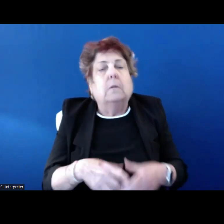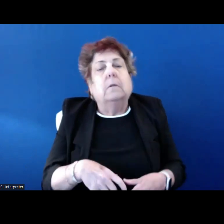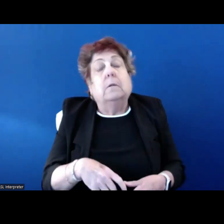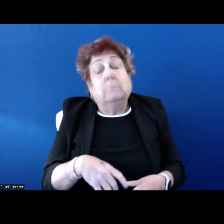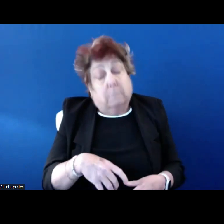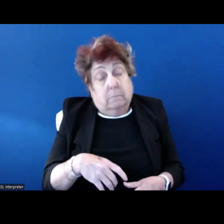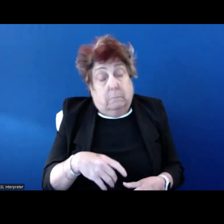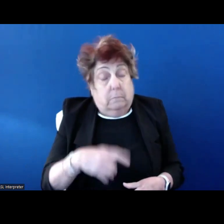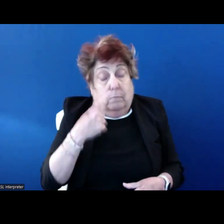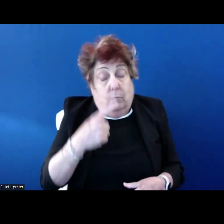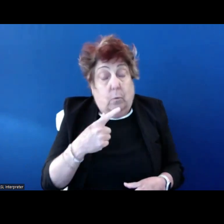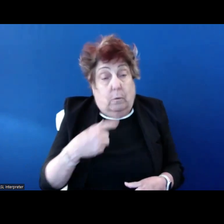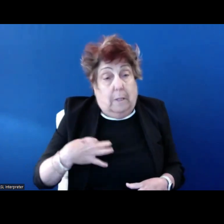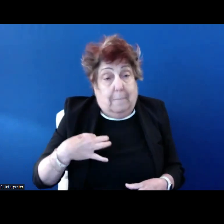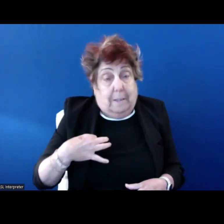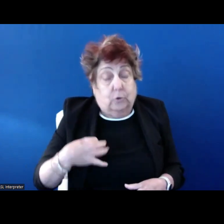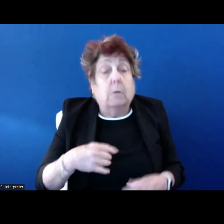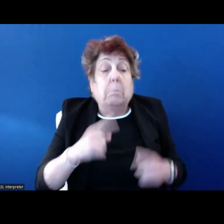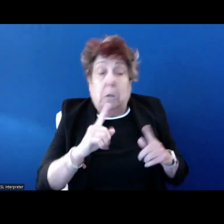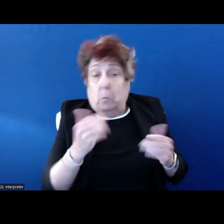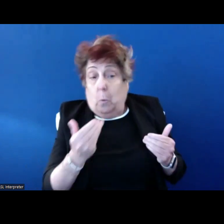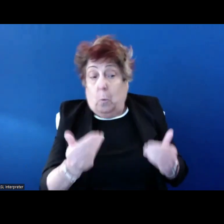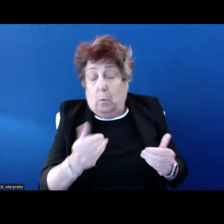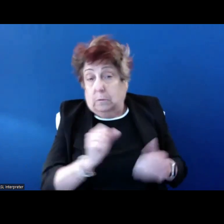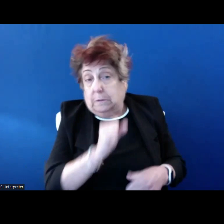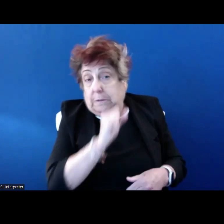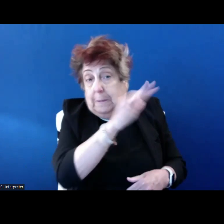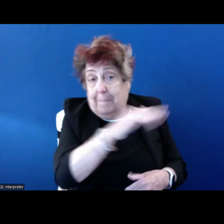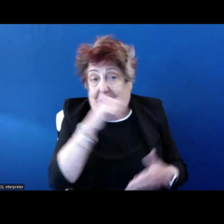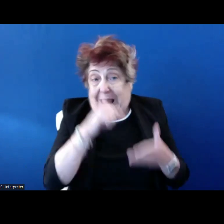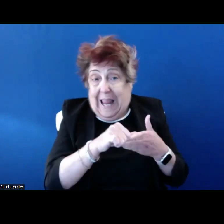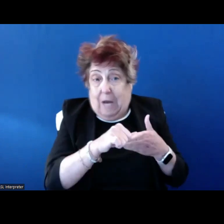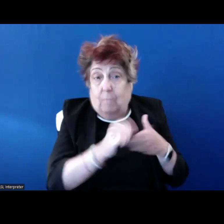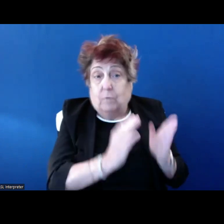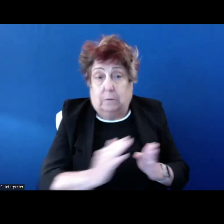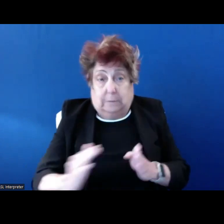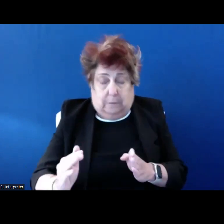submit the letter of intent as soon as possible. And one thing that we will be doing on the backend